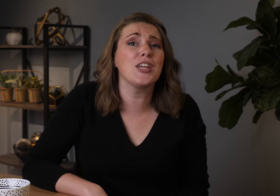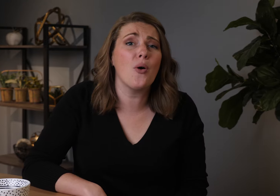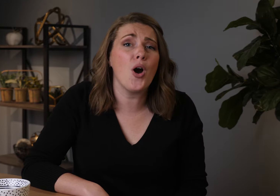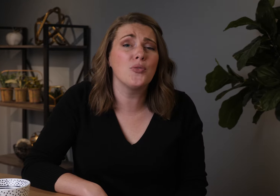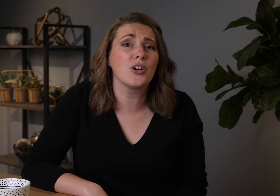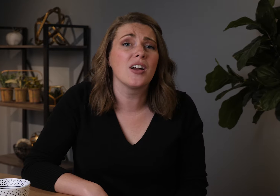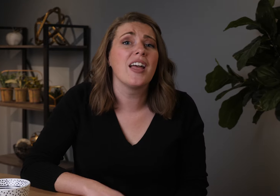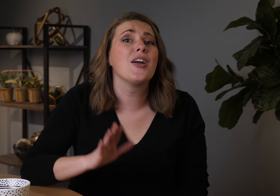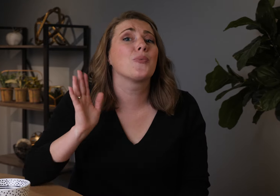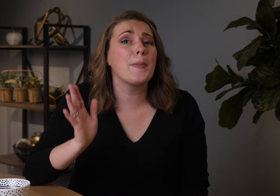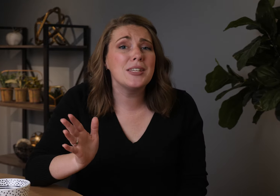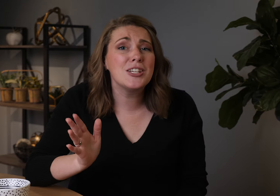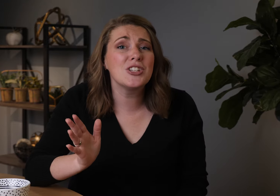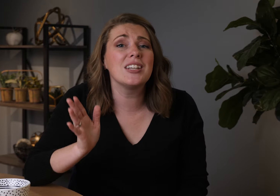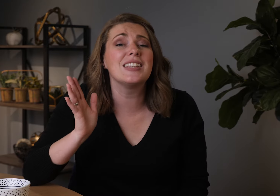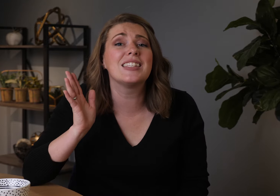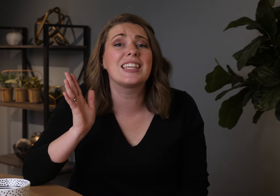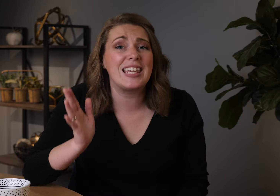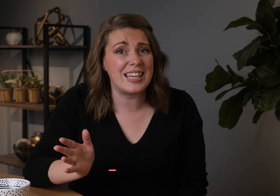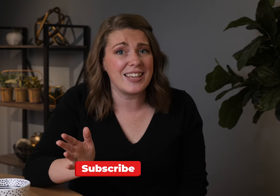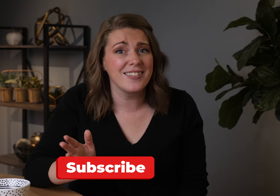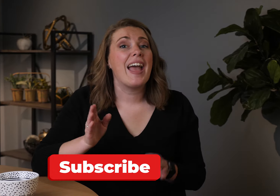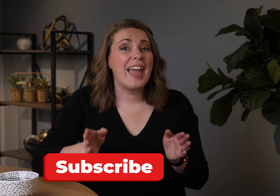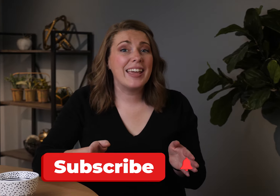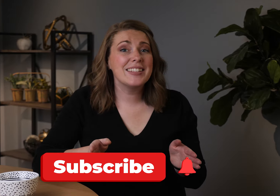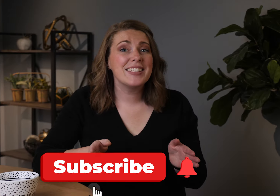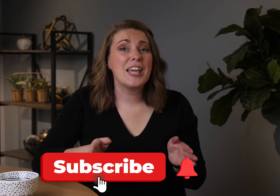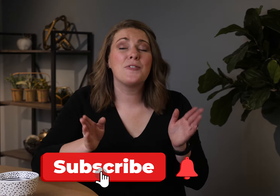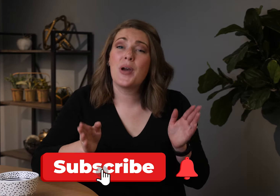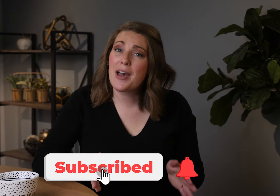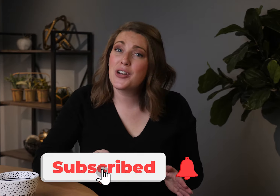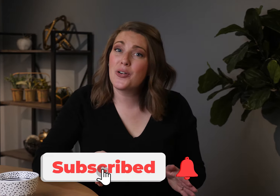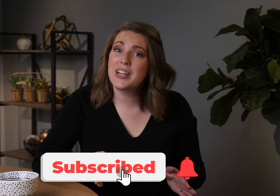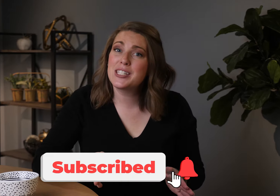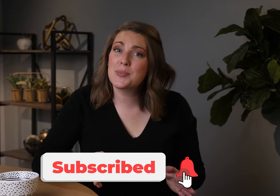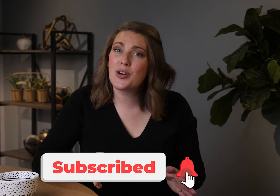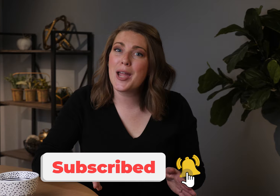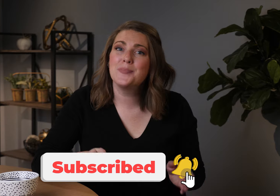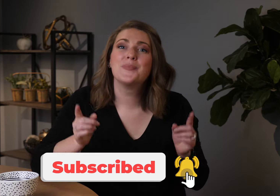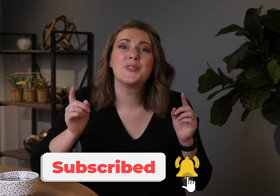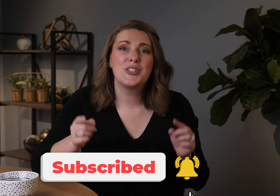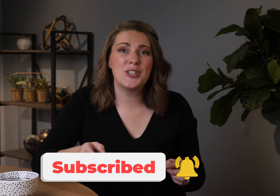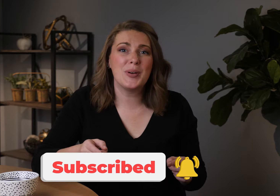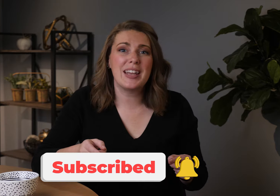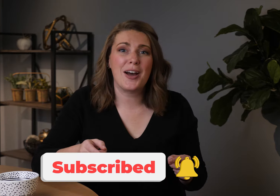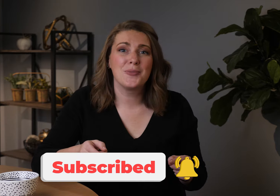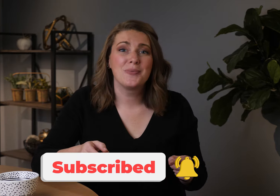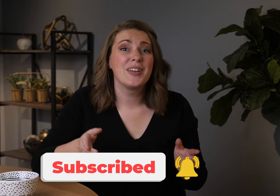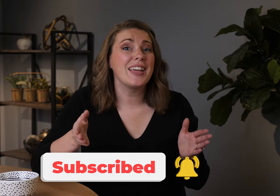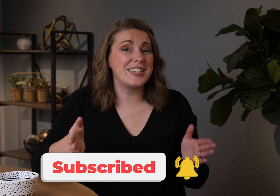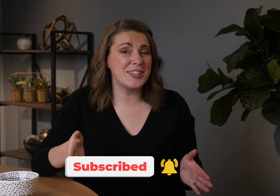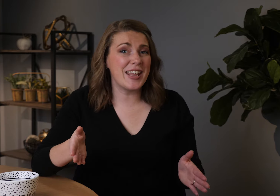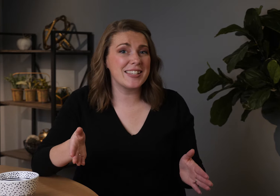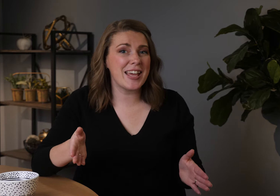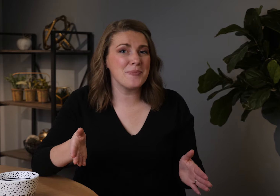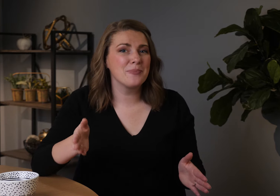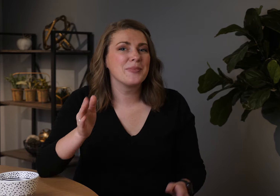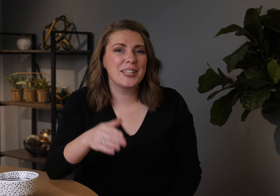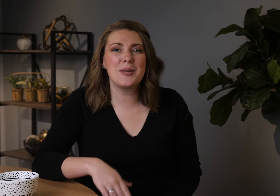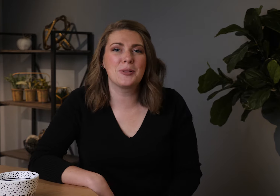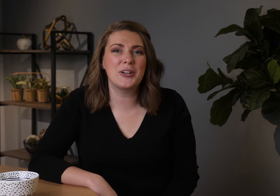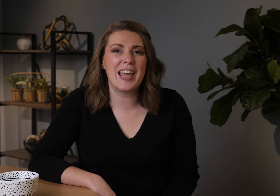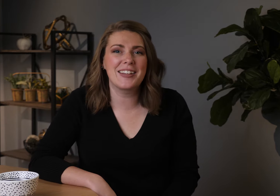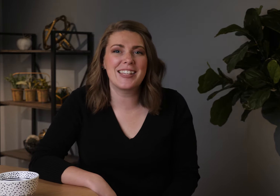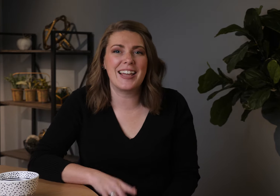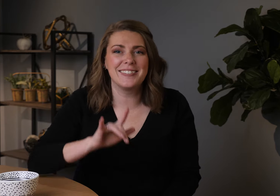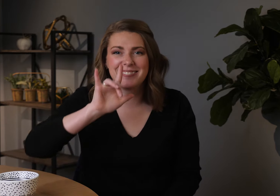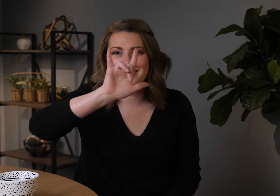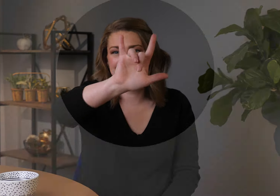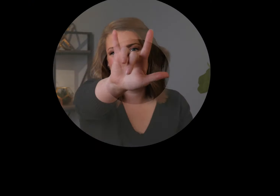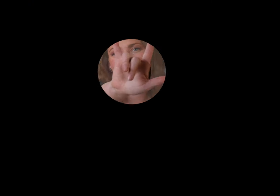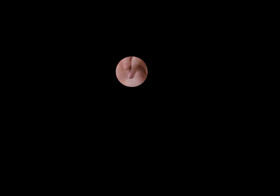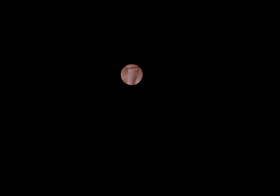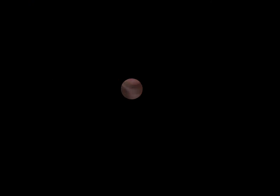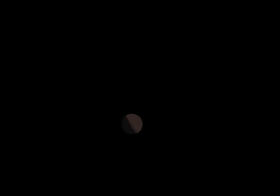start this video over. Repetition is the key. And if you haven't already subscribed, do it now. Until next time keep Learning How to Sign 🤟🏼